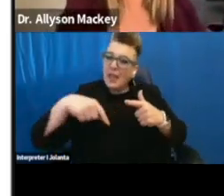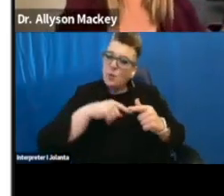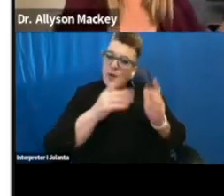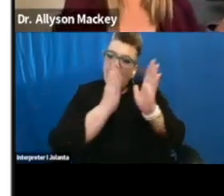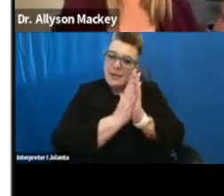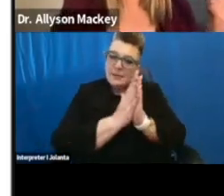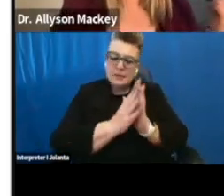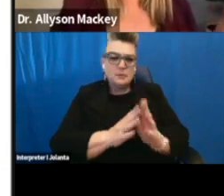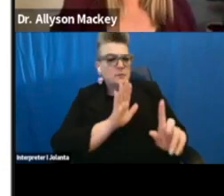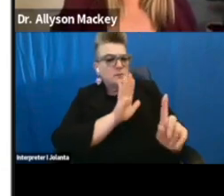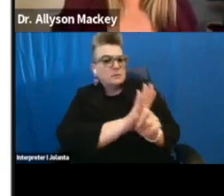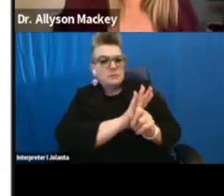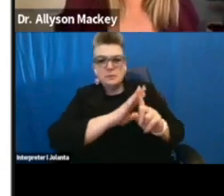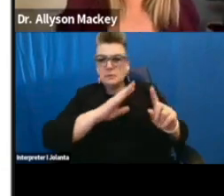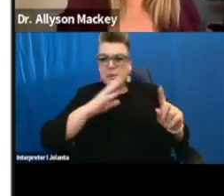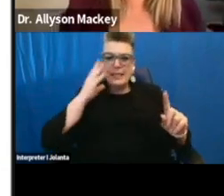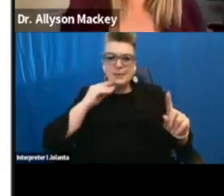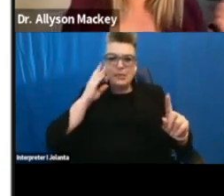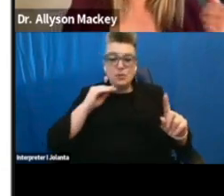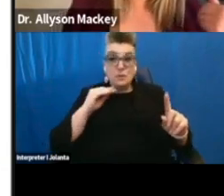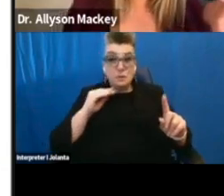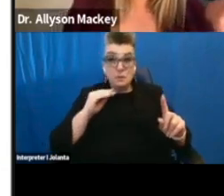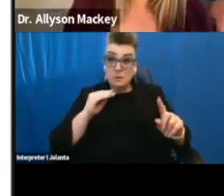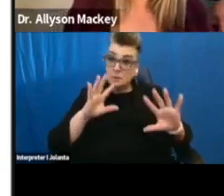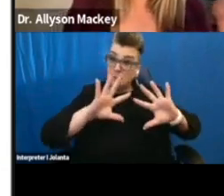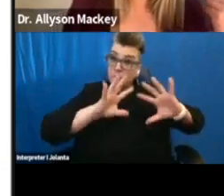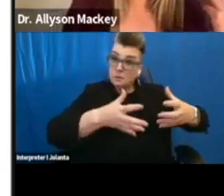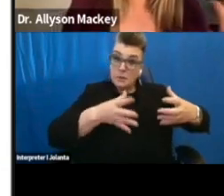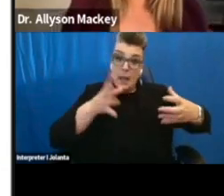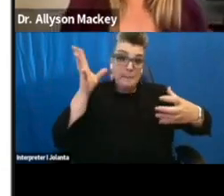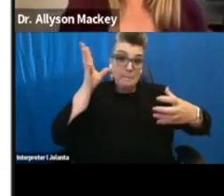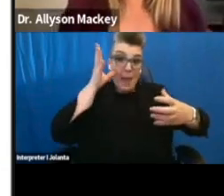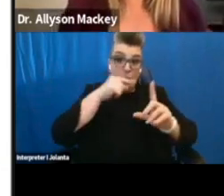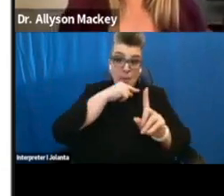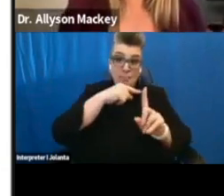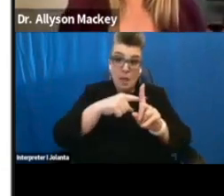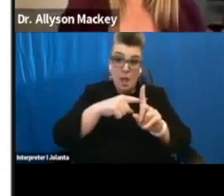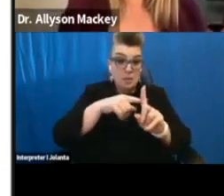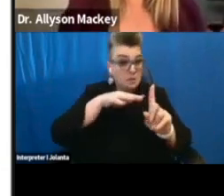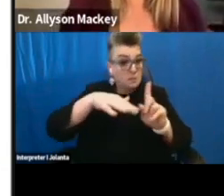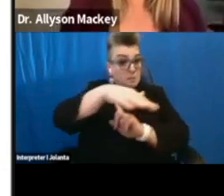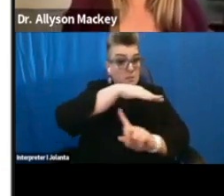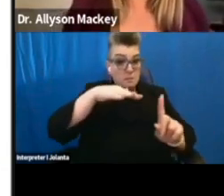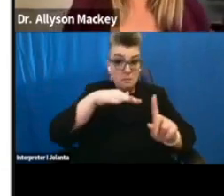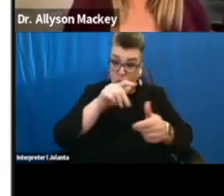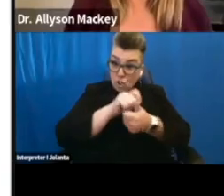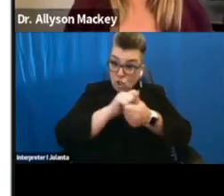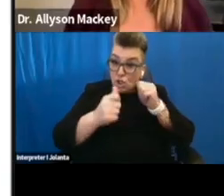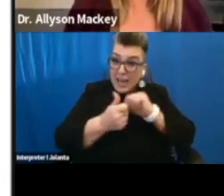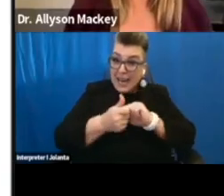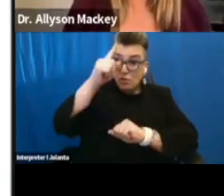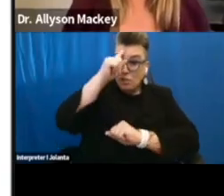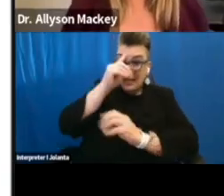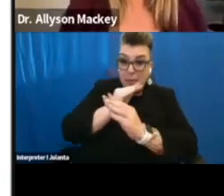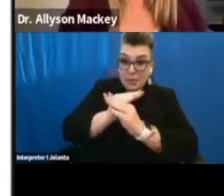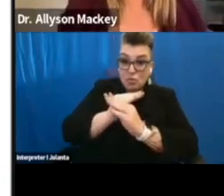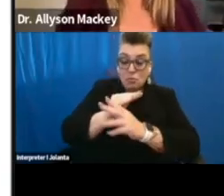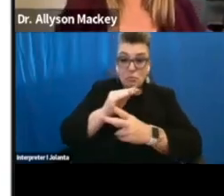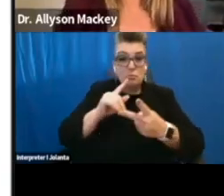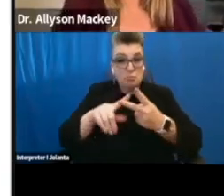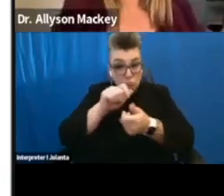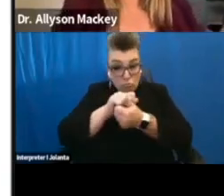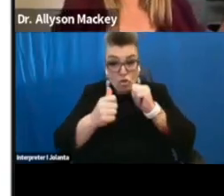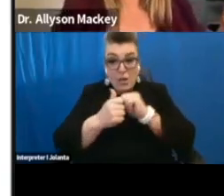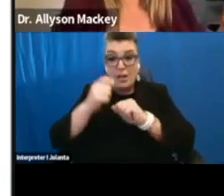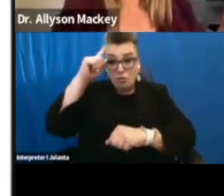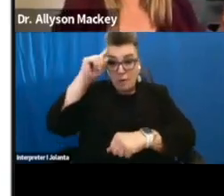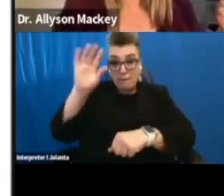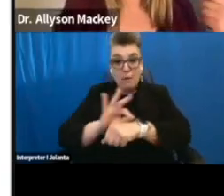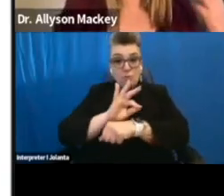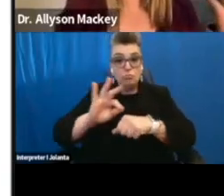child plus changes things like inhibition functional specialization or mileelination